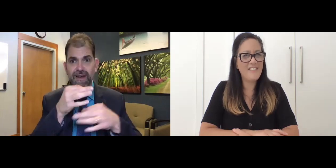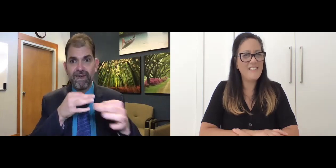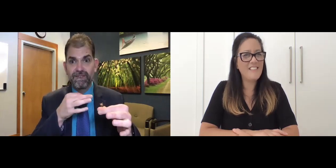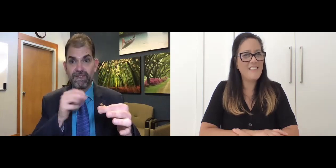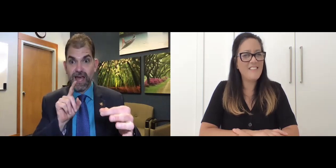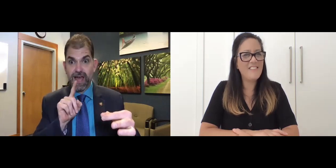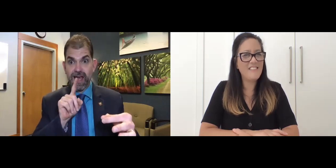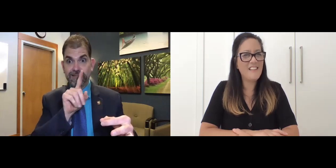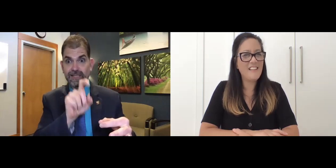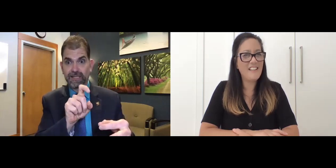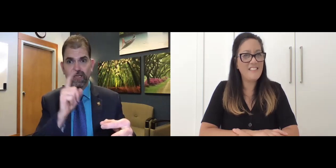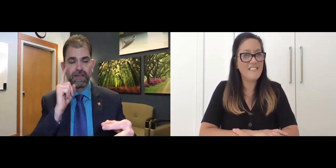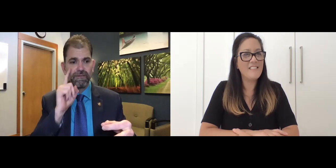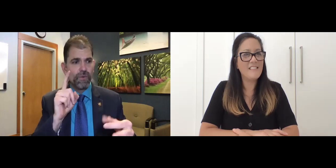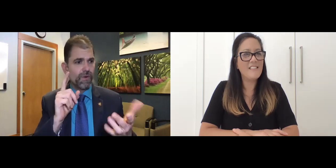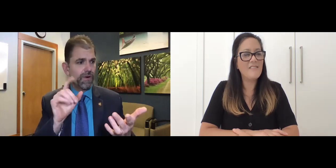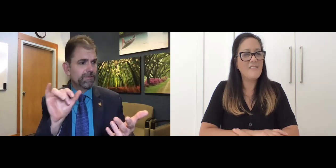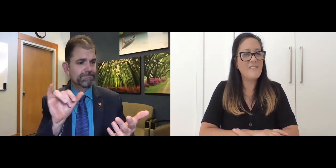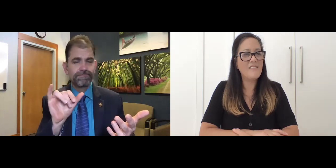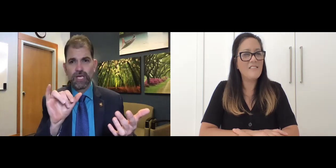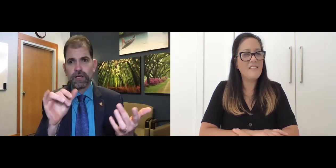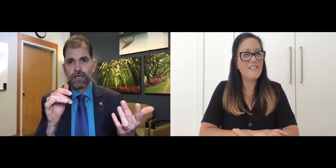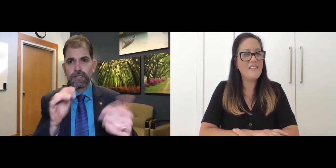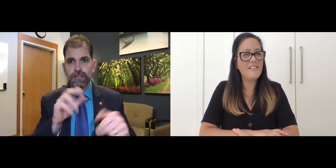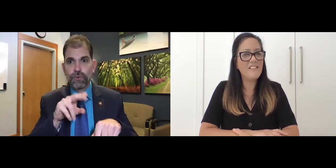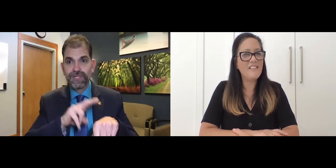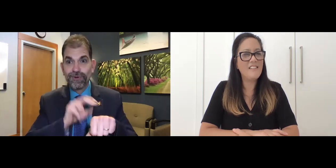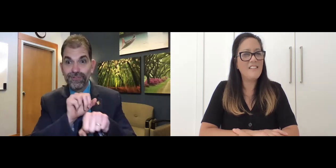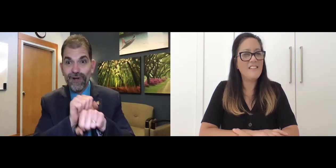interesting things happen. So instead of asking